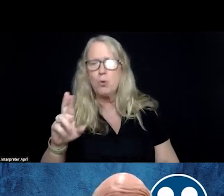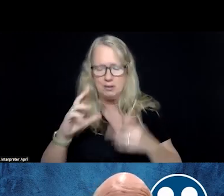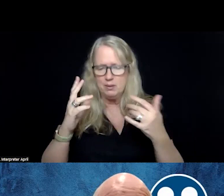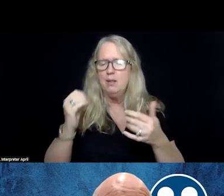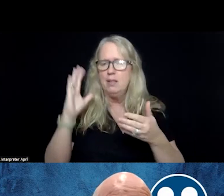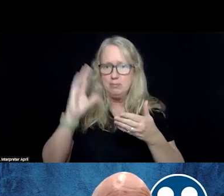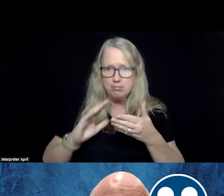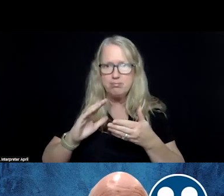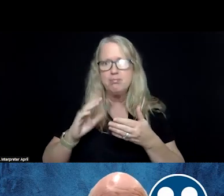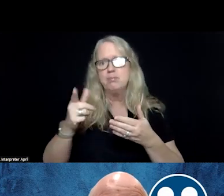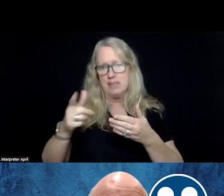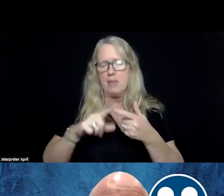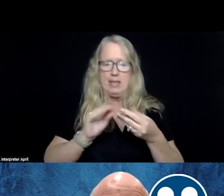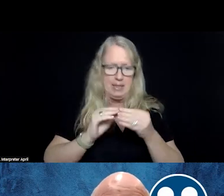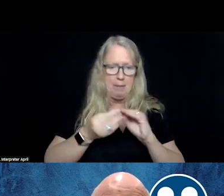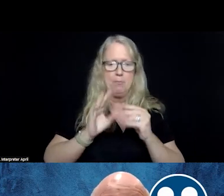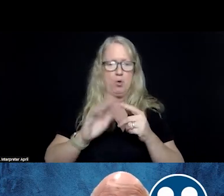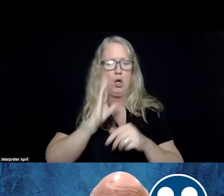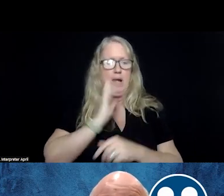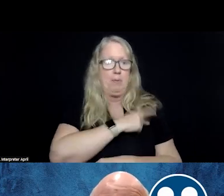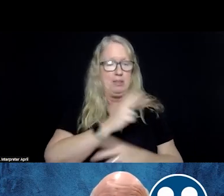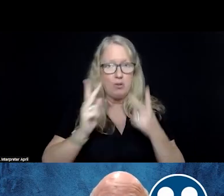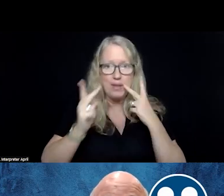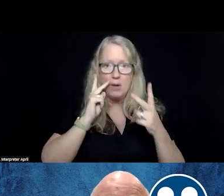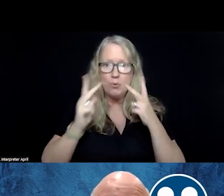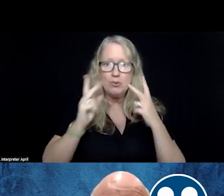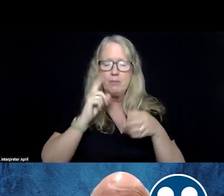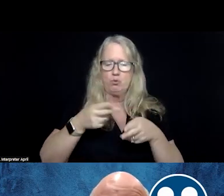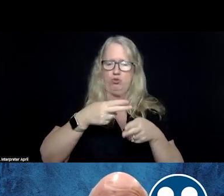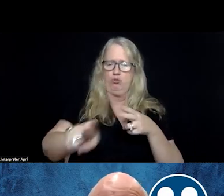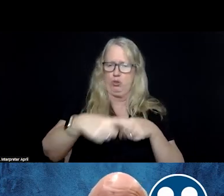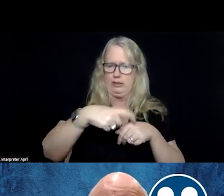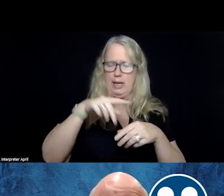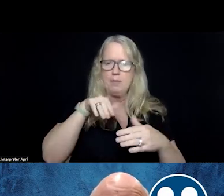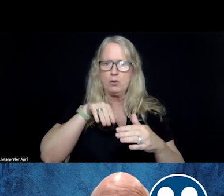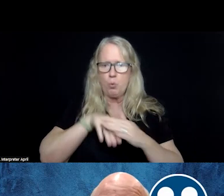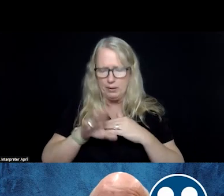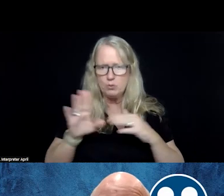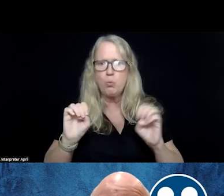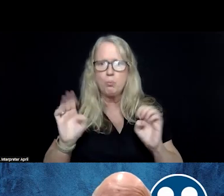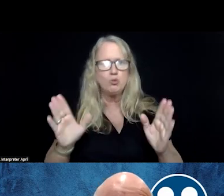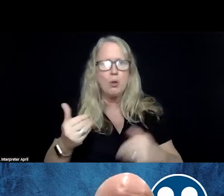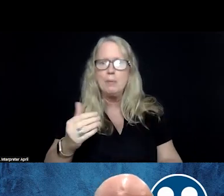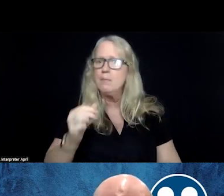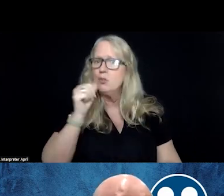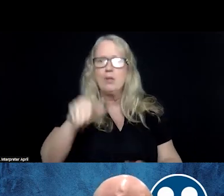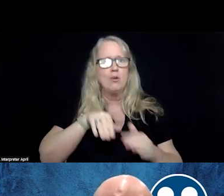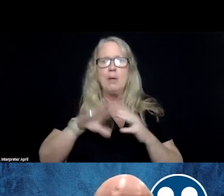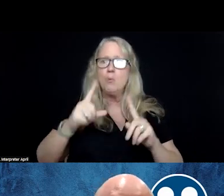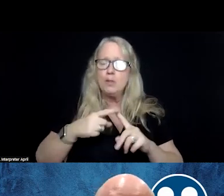DROP IN THE NUMBER OF PATIENTS THAT WE ARE SEEING THAT ARE IN THE EMERGENCY ROOM. THEY ARE NOT COMING IN -- WHEN YOU TALK TO THE